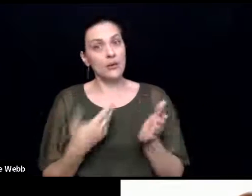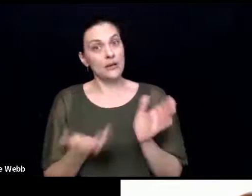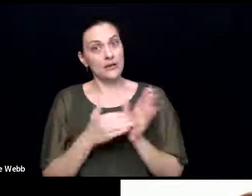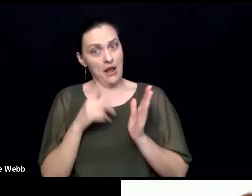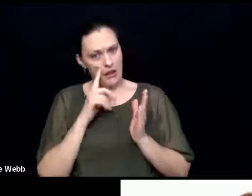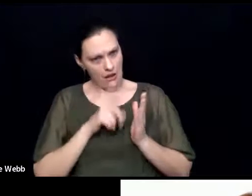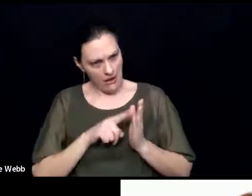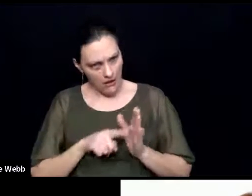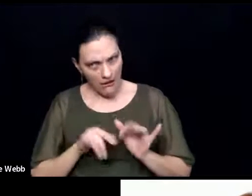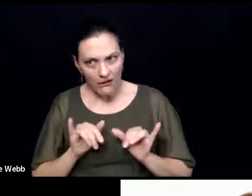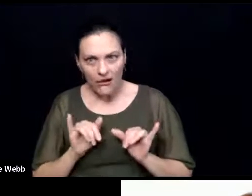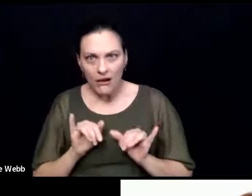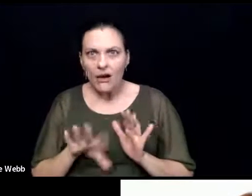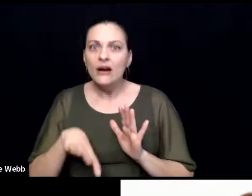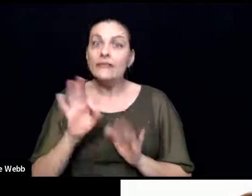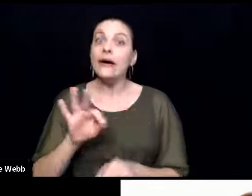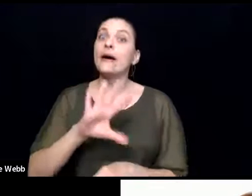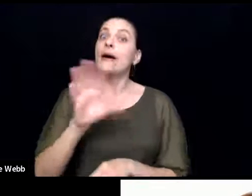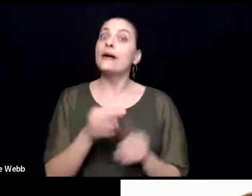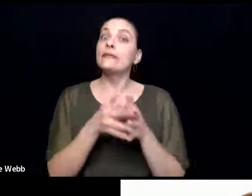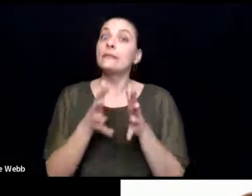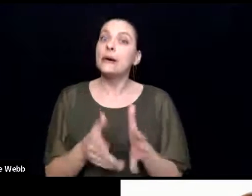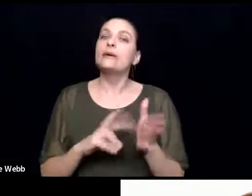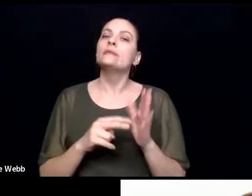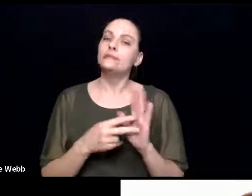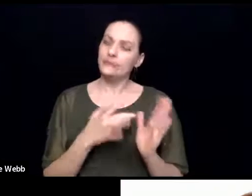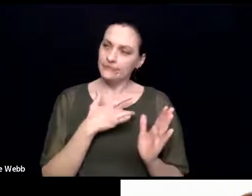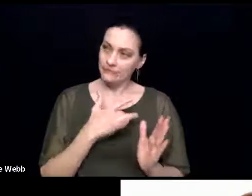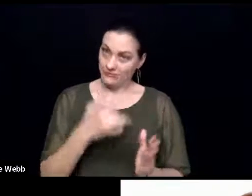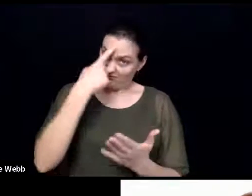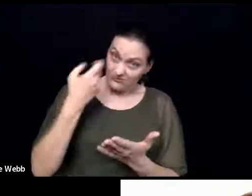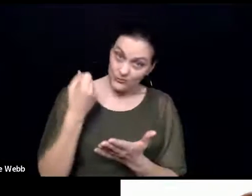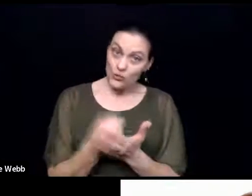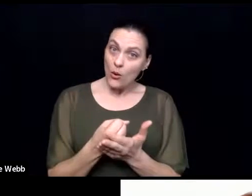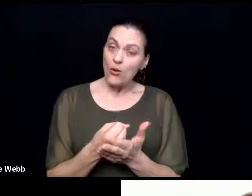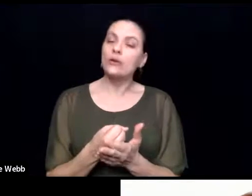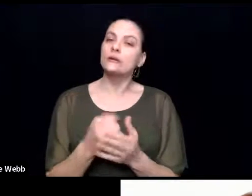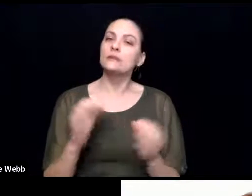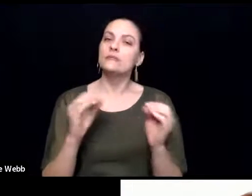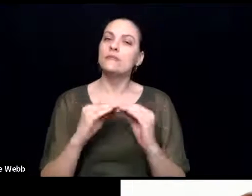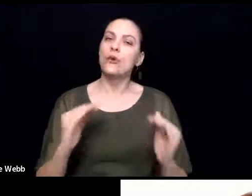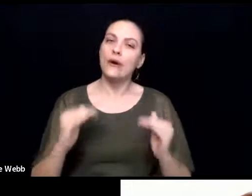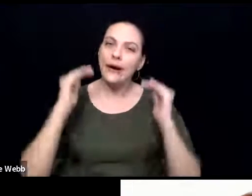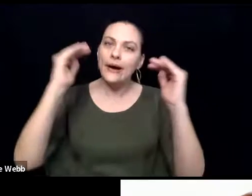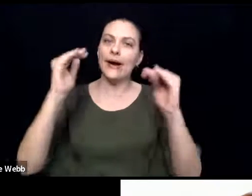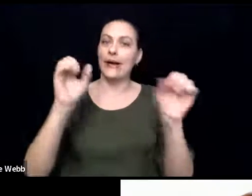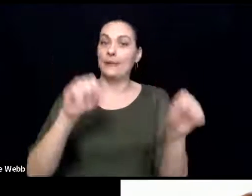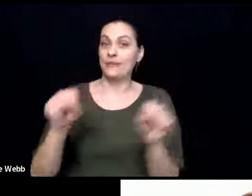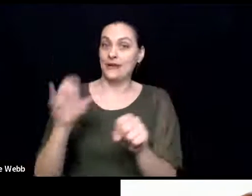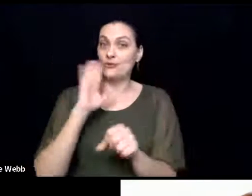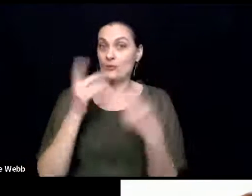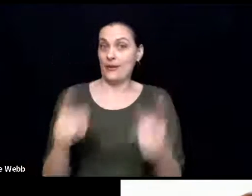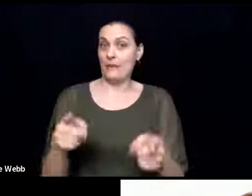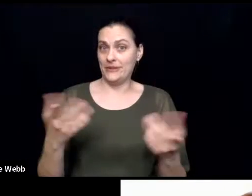is a risk factor for stroke. Then it hit me more directly. I remember I always have this